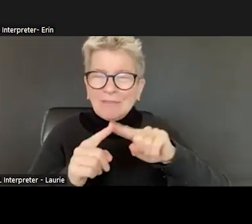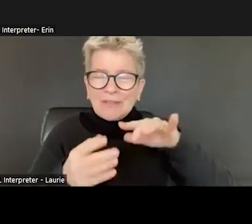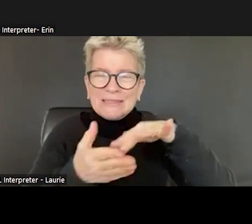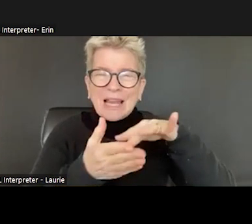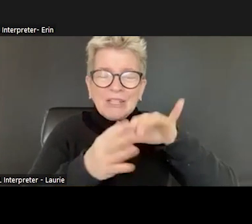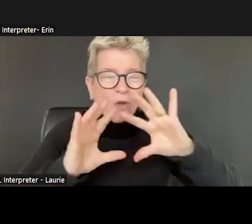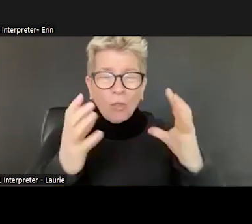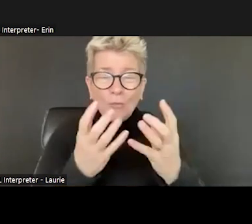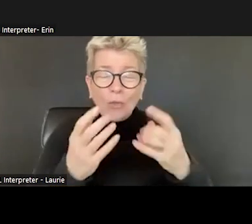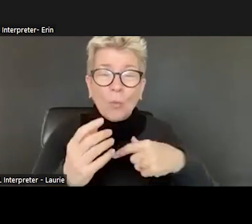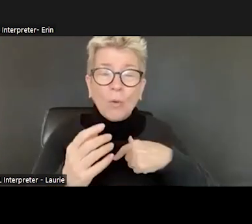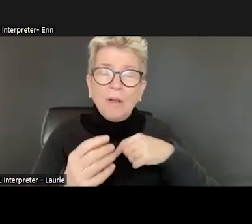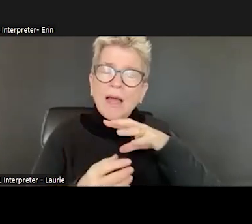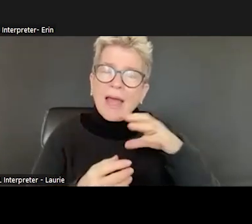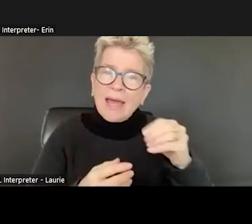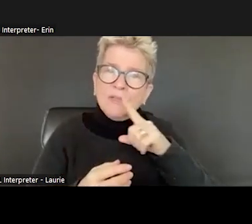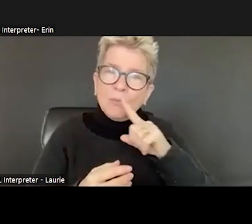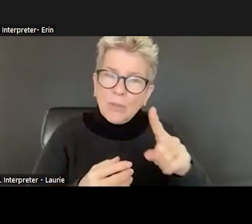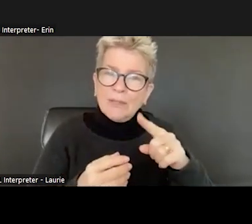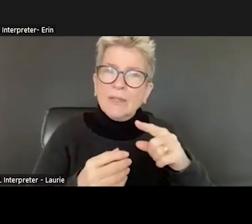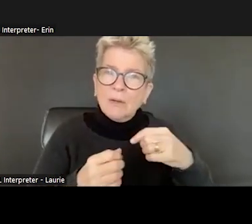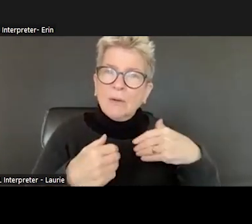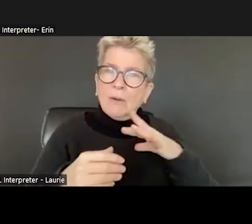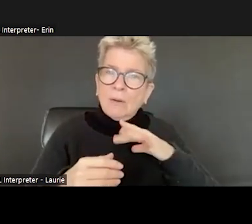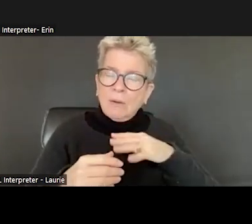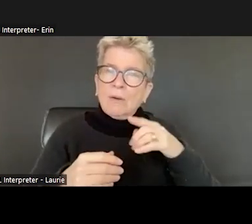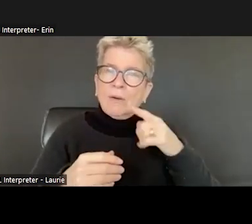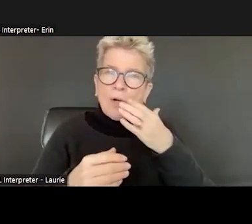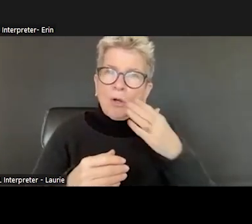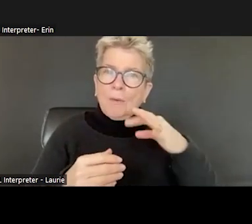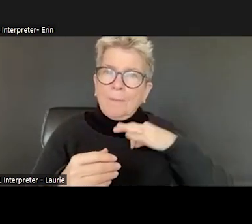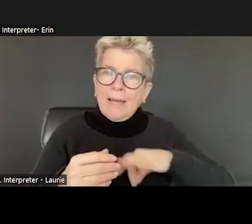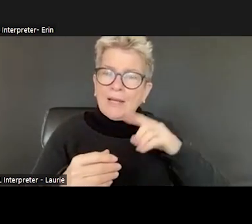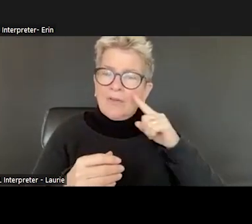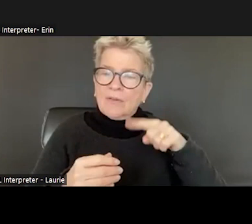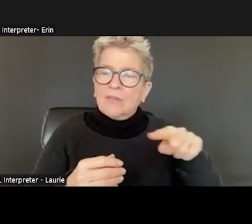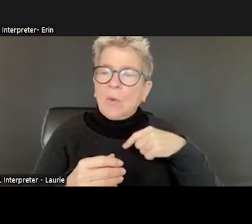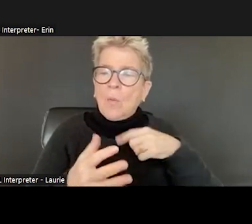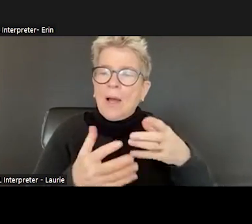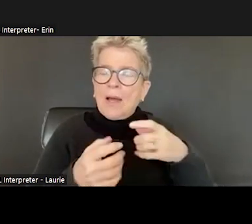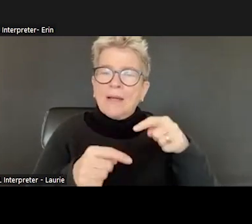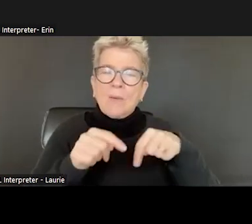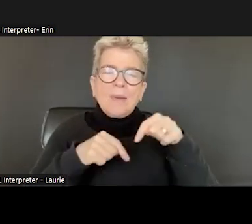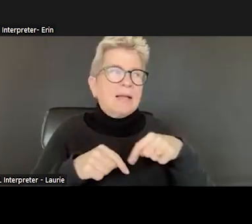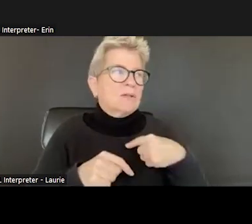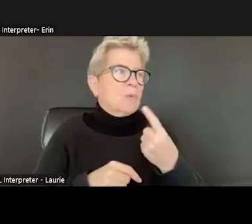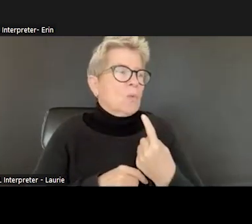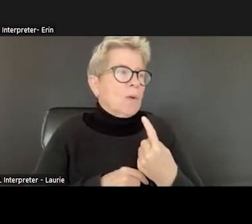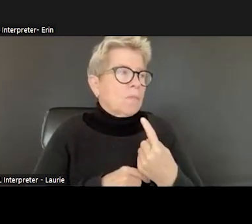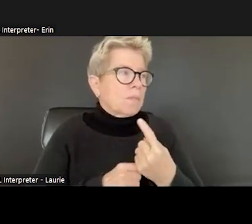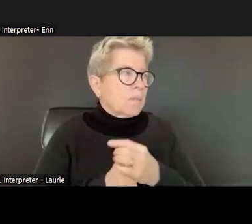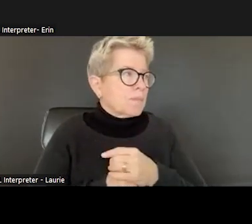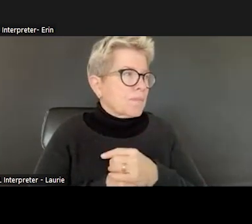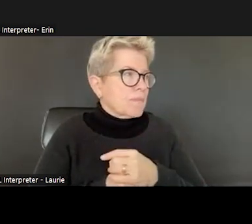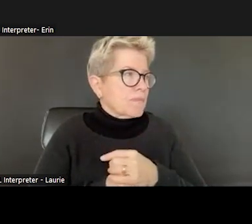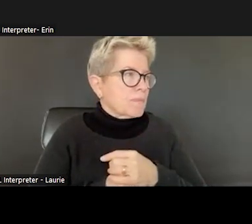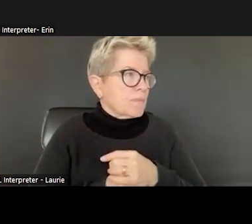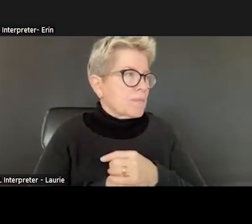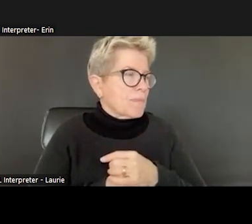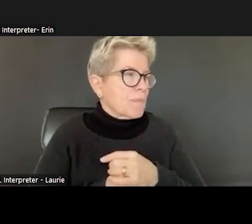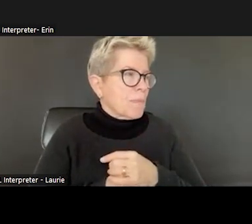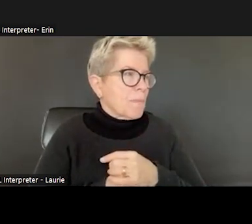so I'm going to step back and do one, tell you the about one quick